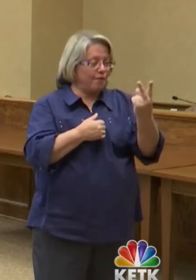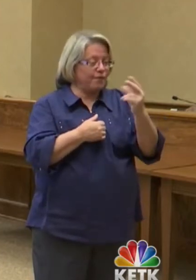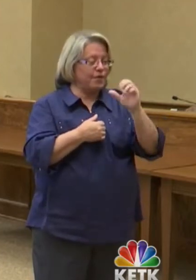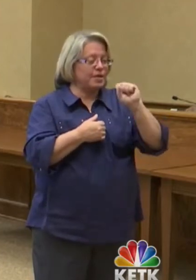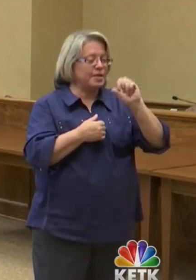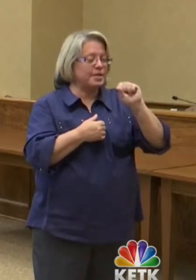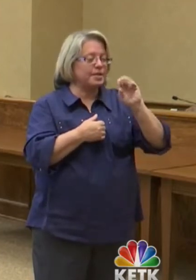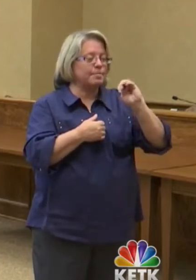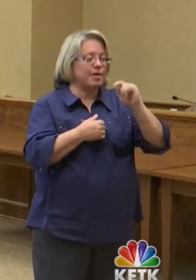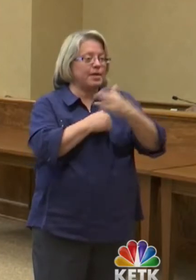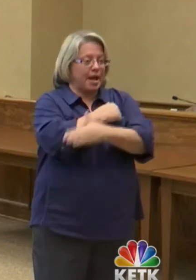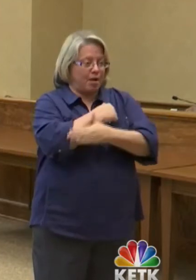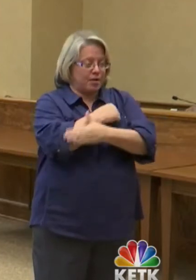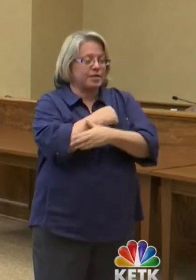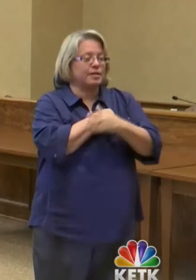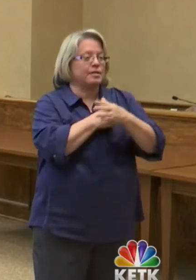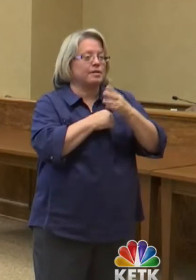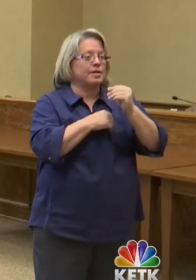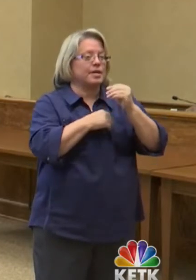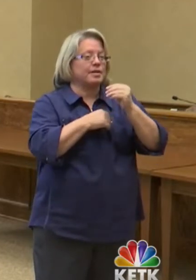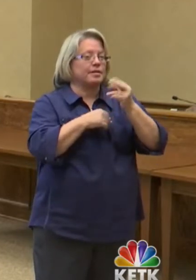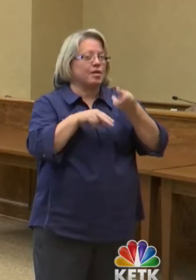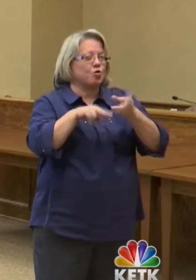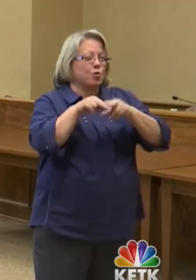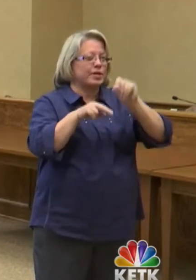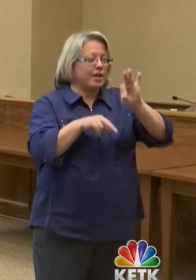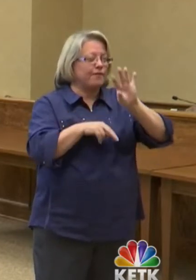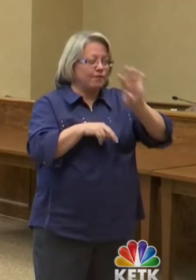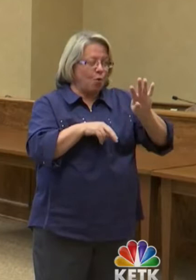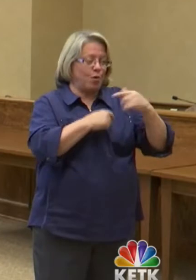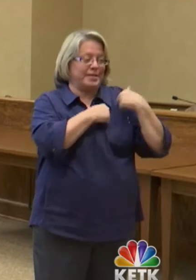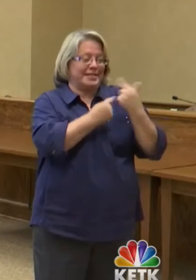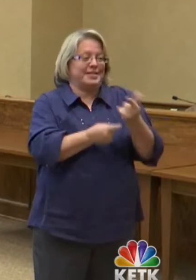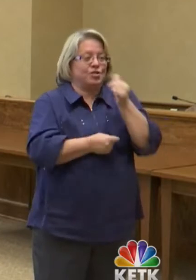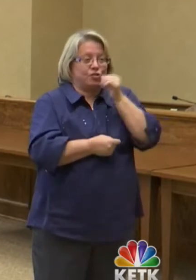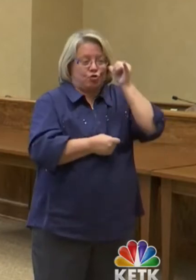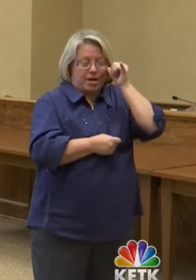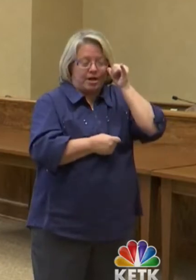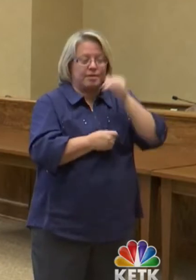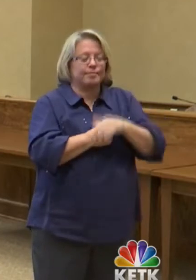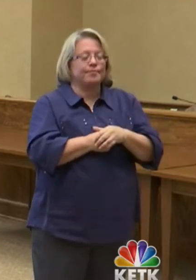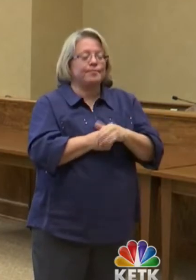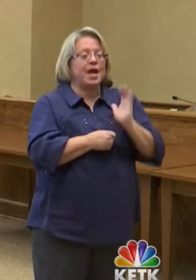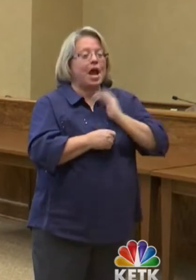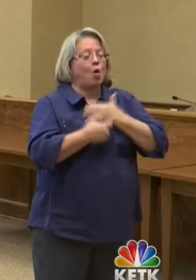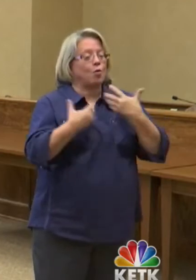FOR TODAY FOR SMITH COUNTY FOR THURSDAY, APRIL 16, 2020. BEHIND ME SMITH COUNTY WE NOW